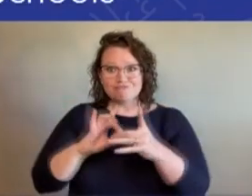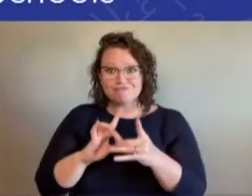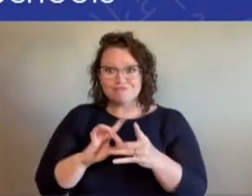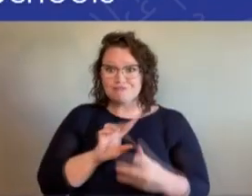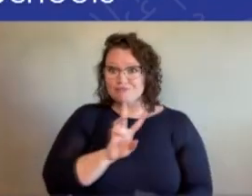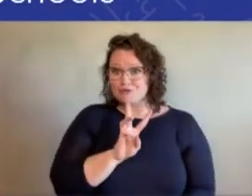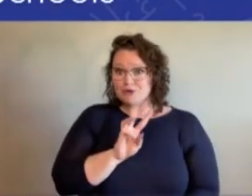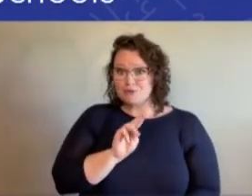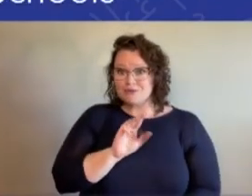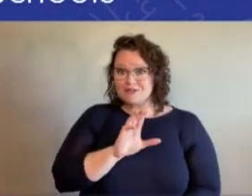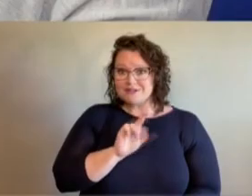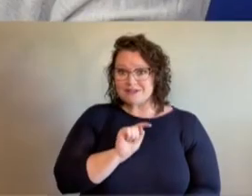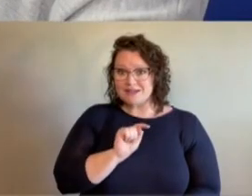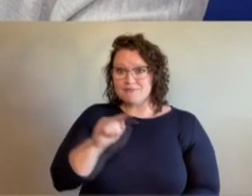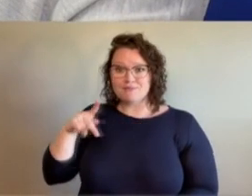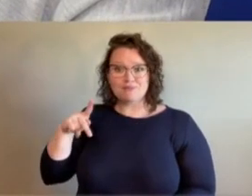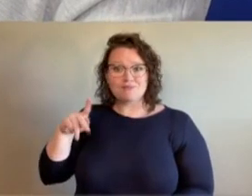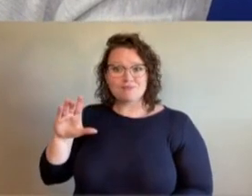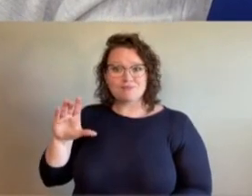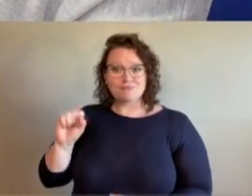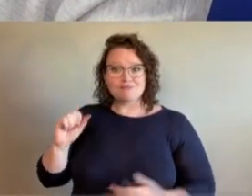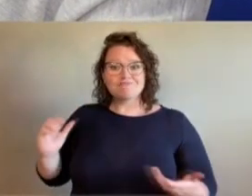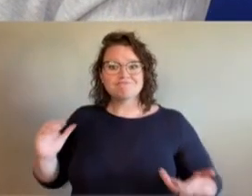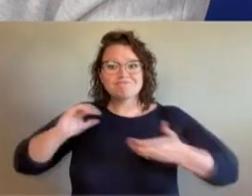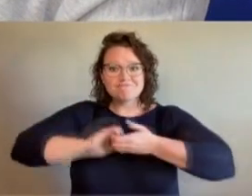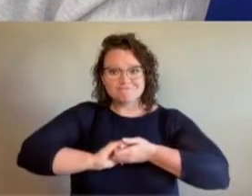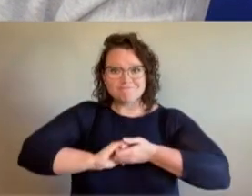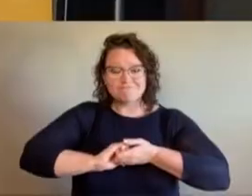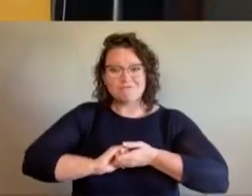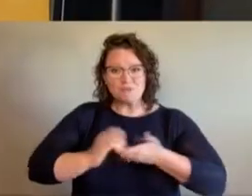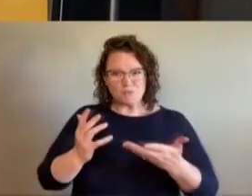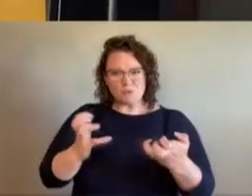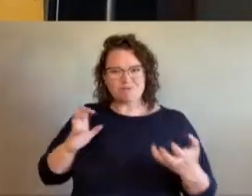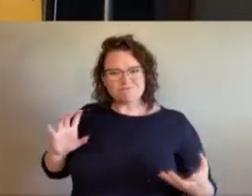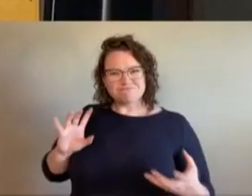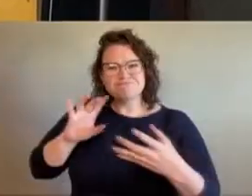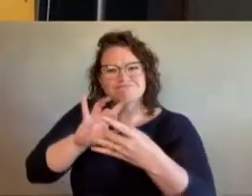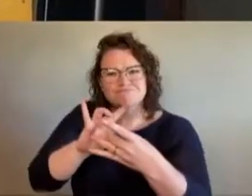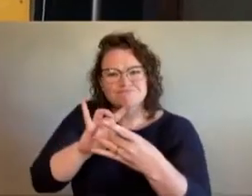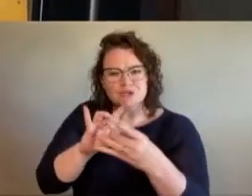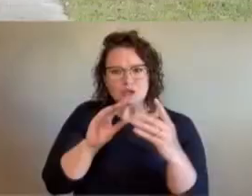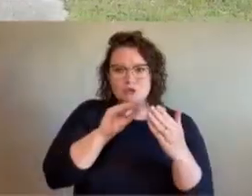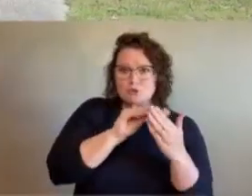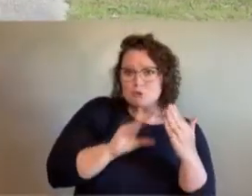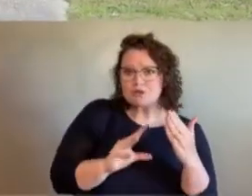everywhere. Welcome to Eastern Carolina education connection, a